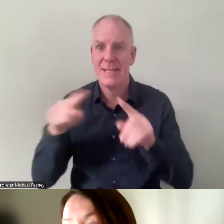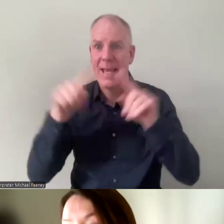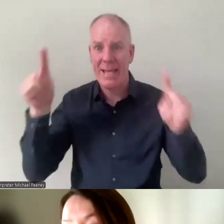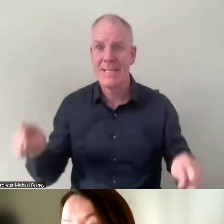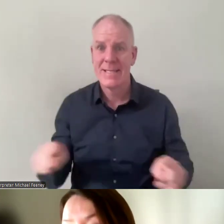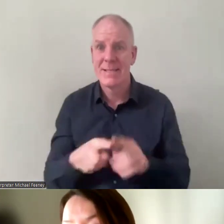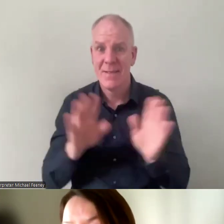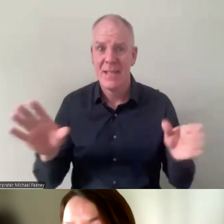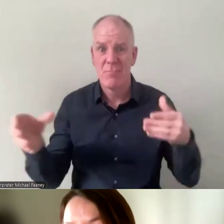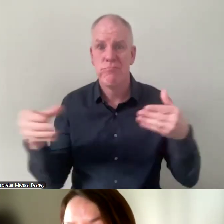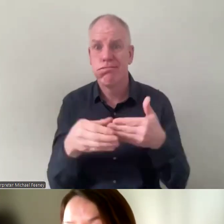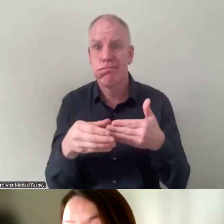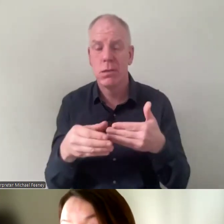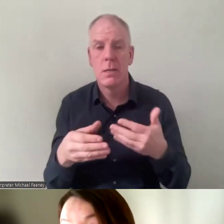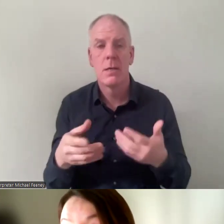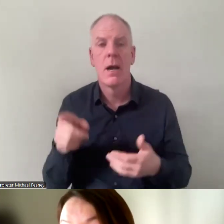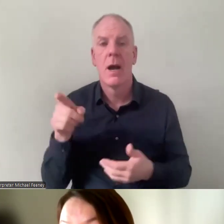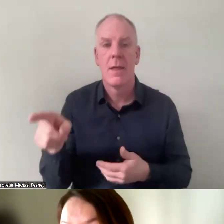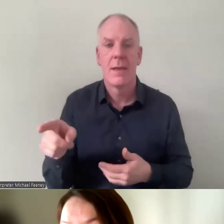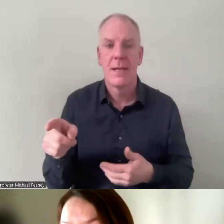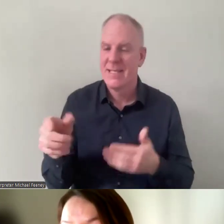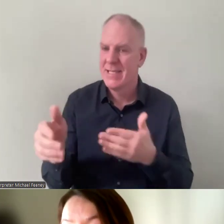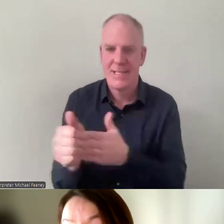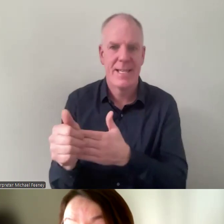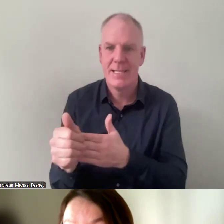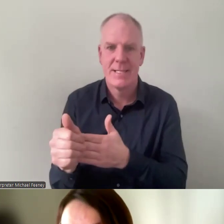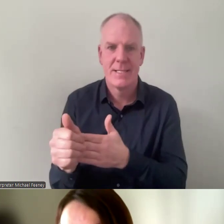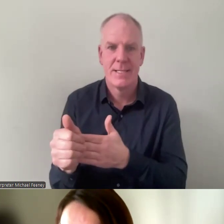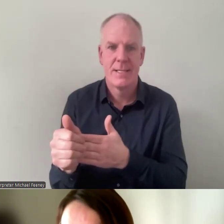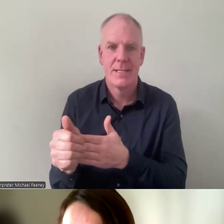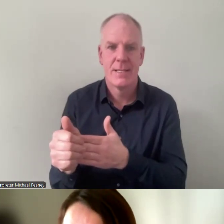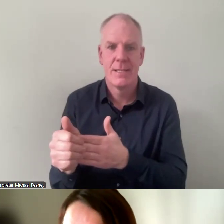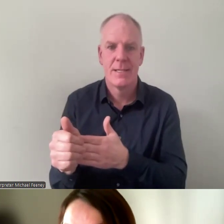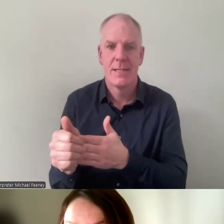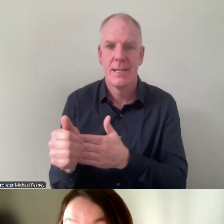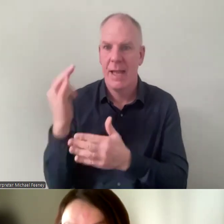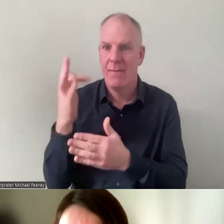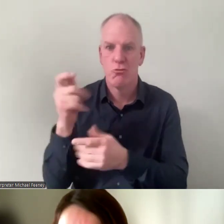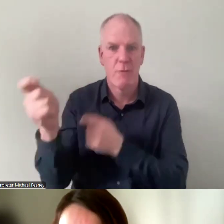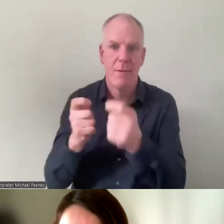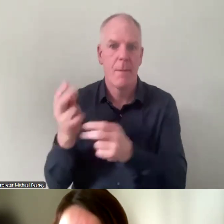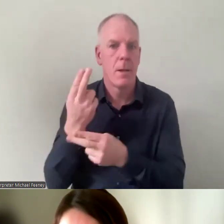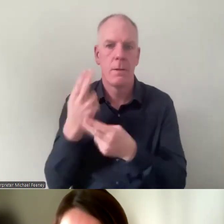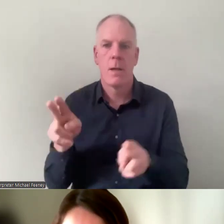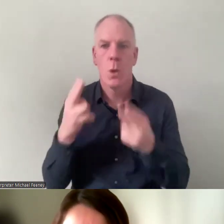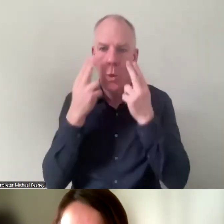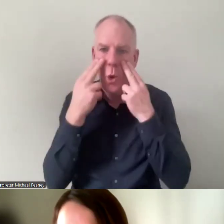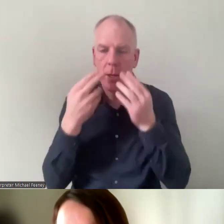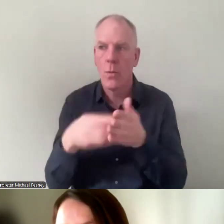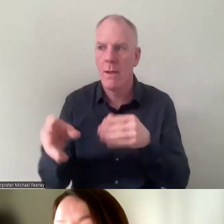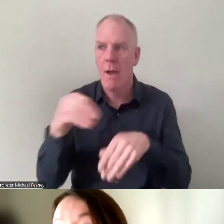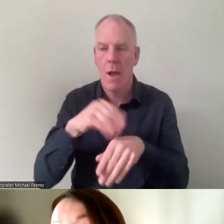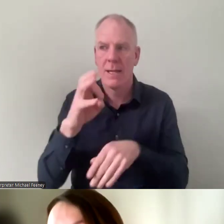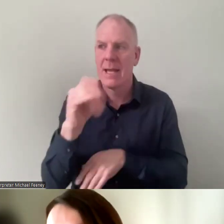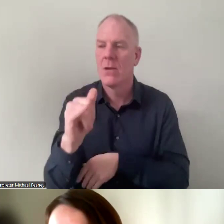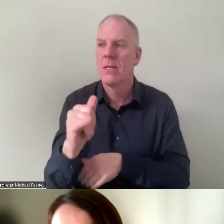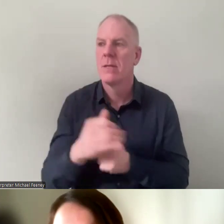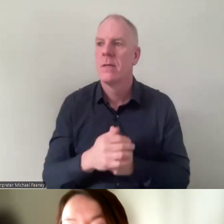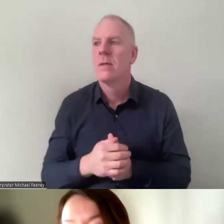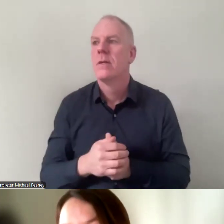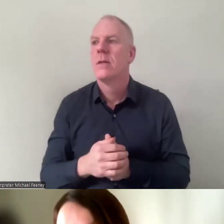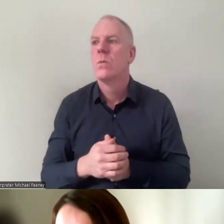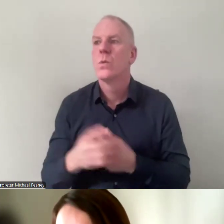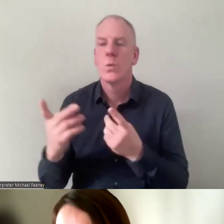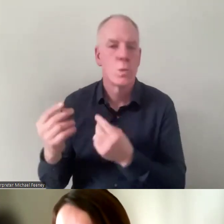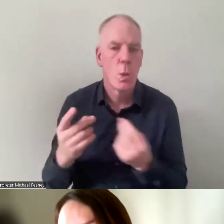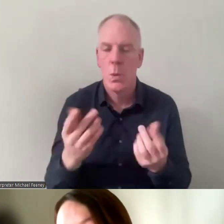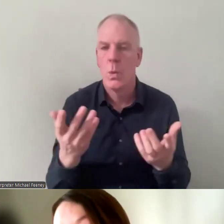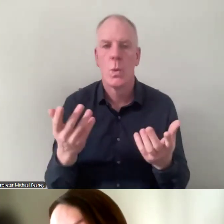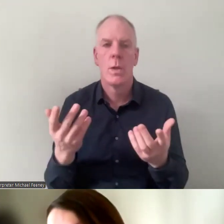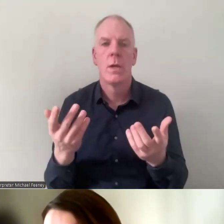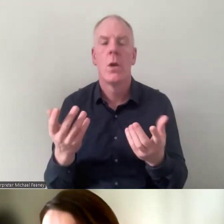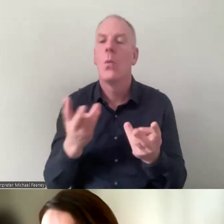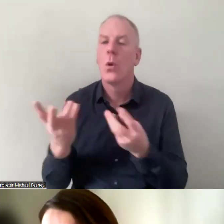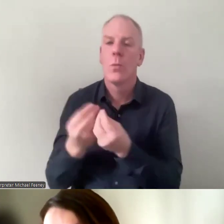and they are sealed then when and if they are going on the road, but not normally within the Gallery. It's something that we do in collaboration with the curators as